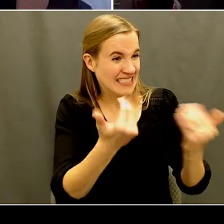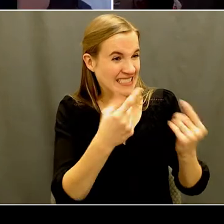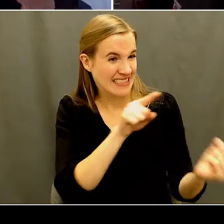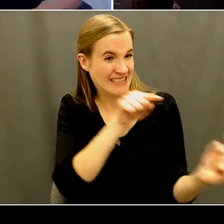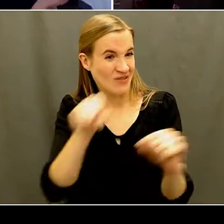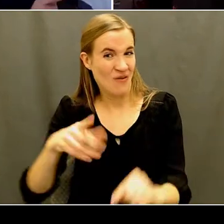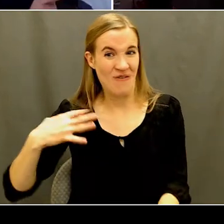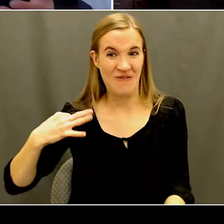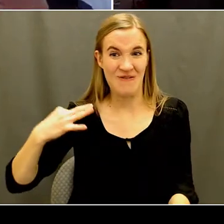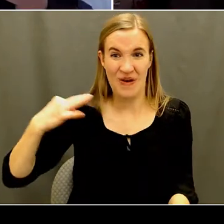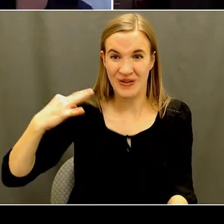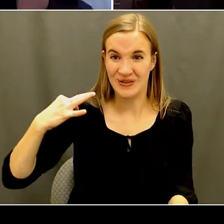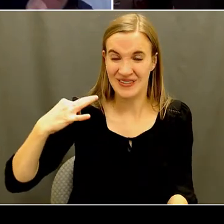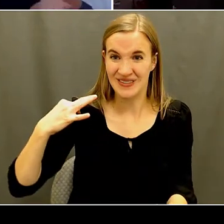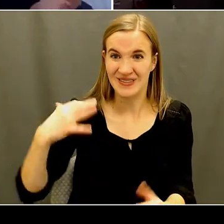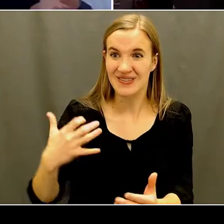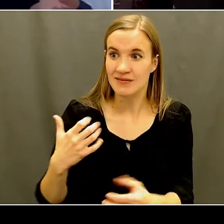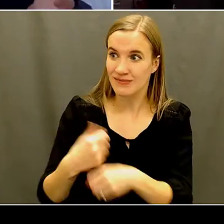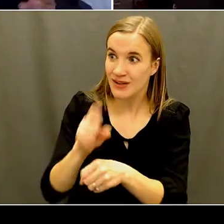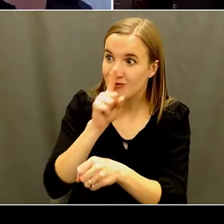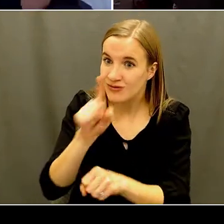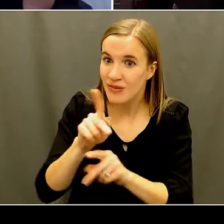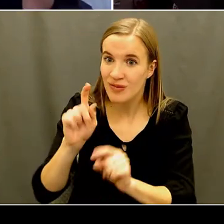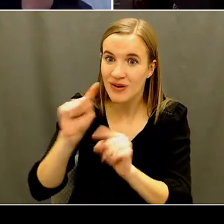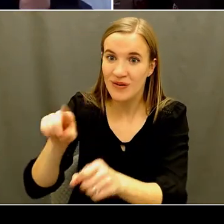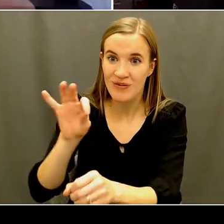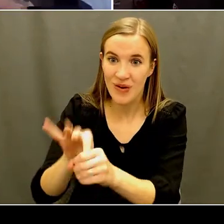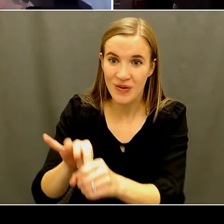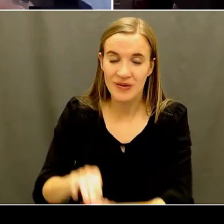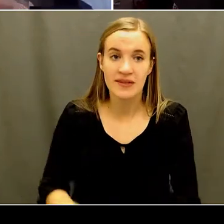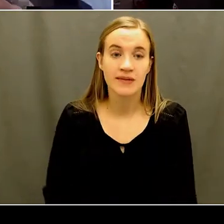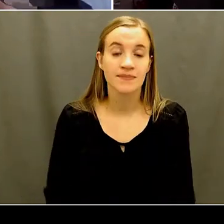be investing in accessible voting machines, accessible polling places,